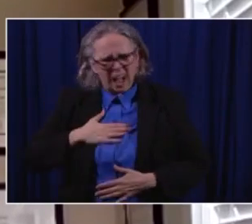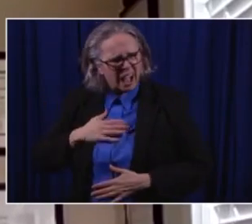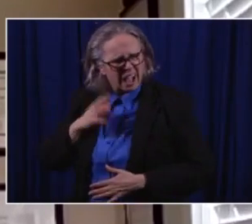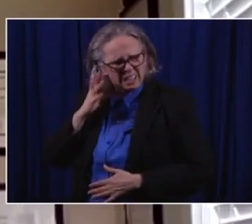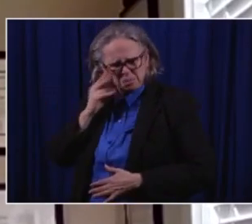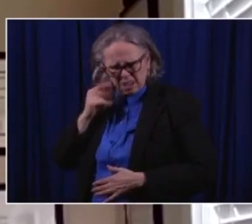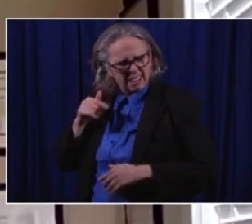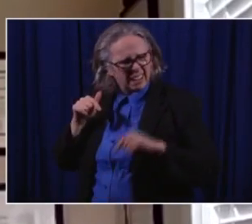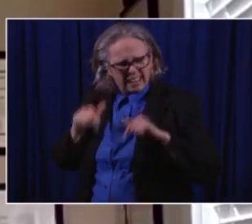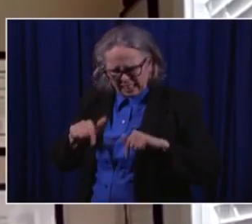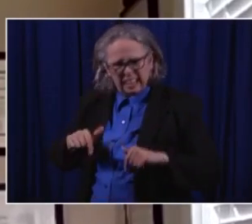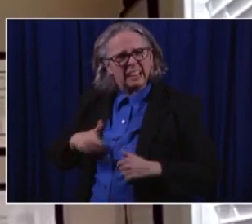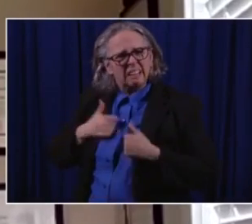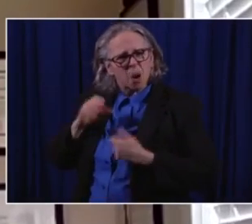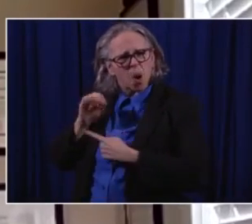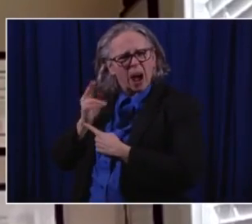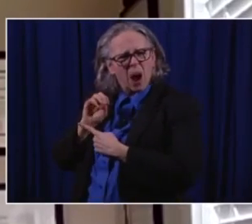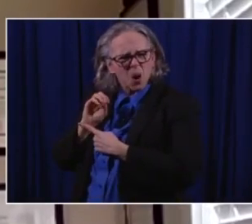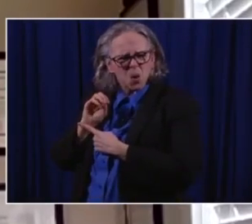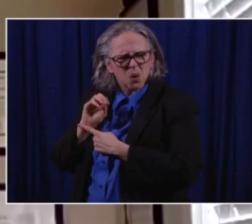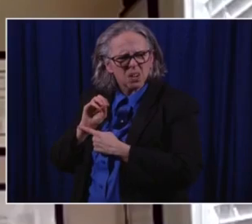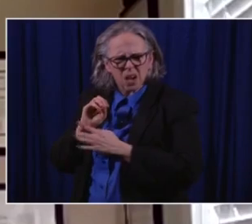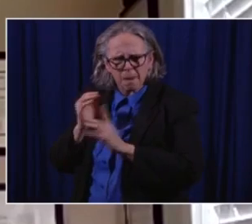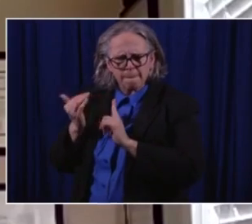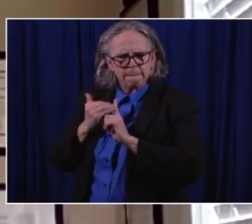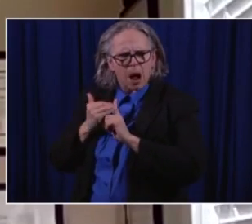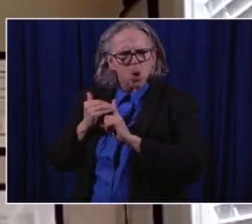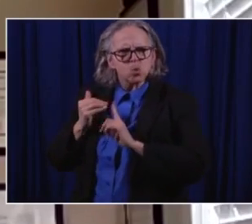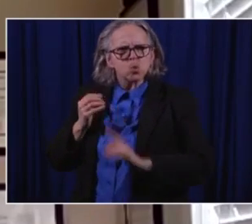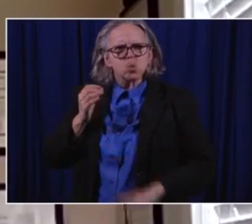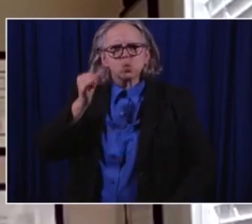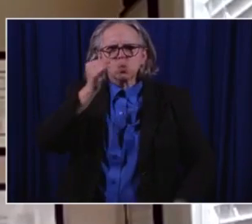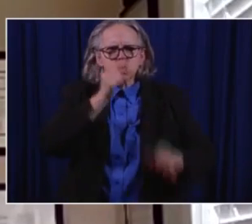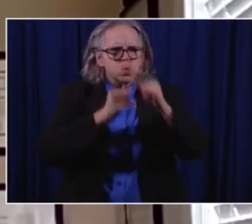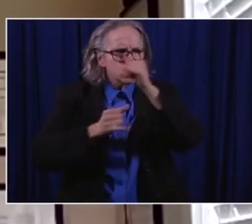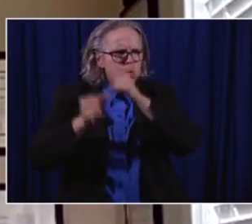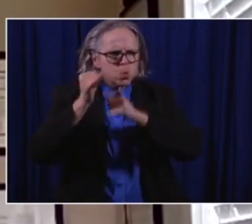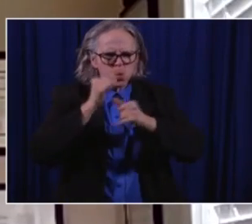Ohioans to spare but it's a wake-up call that should be a call to action. Watts of medical research and our own